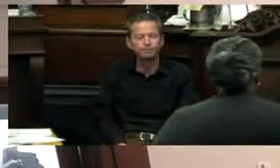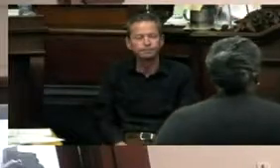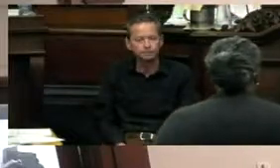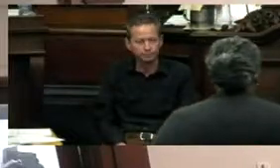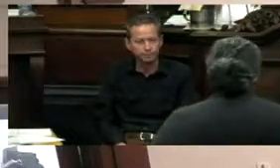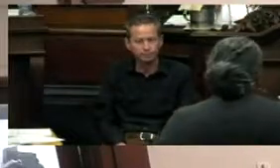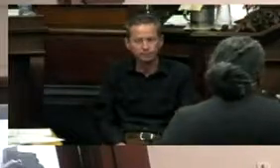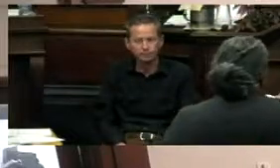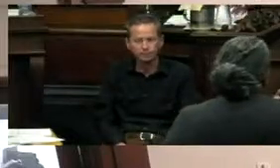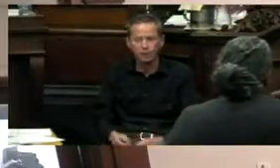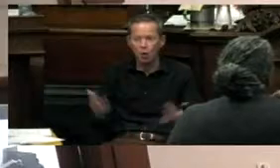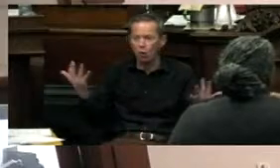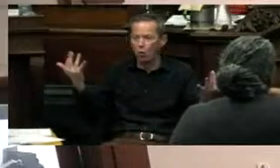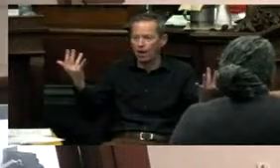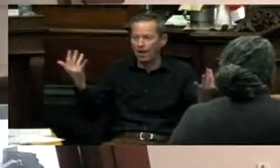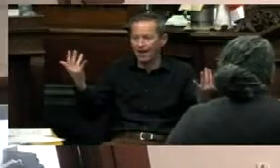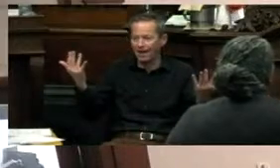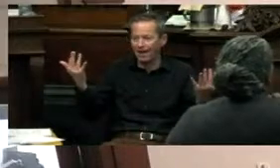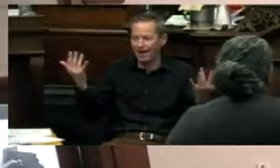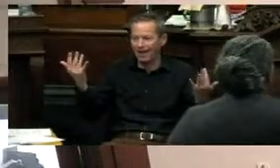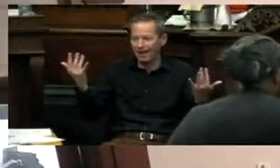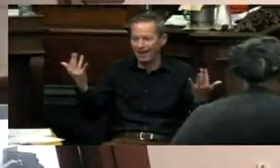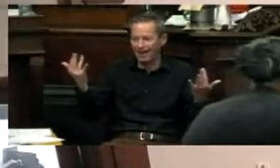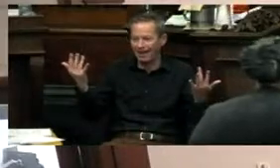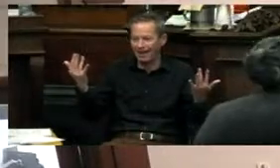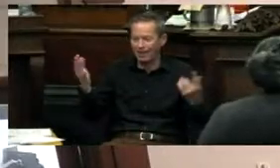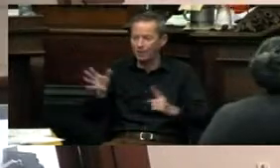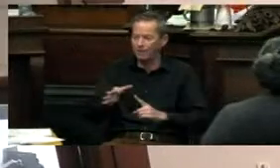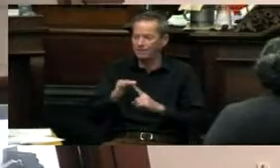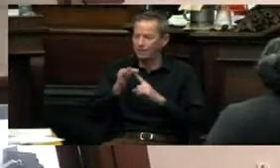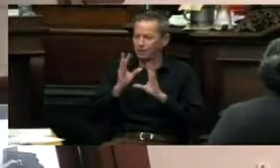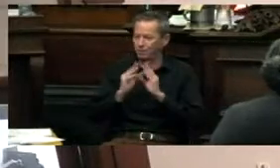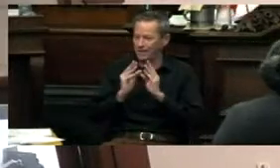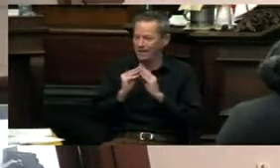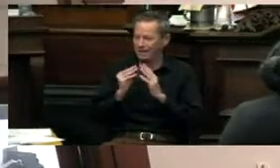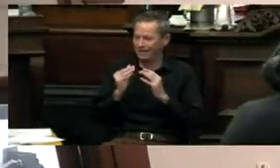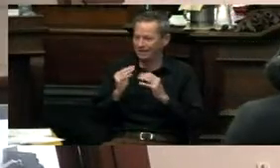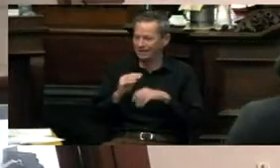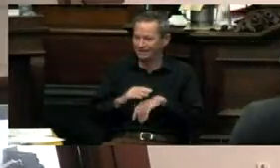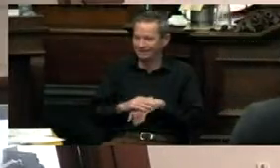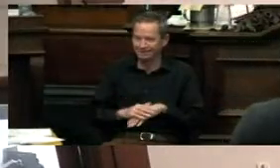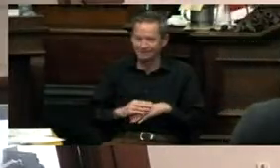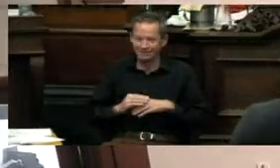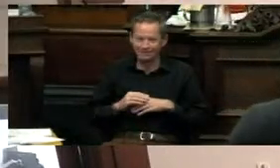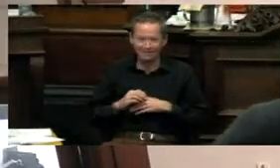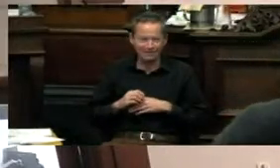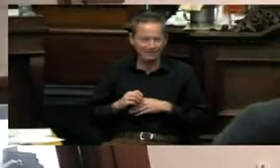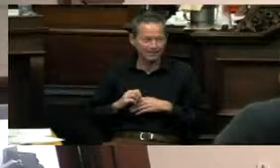no further business to come before the Public Safety Committee, we are adjourned.